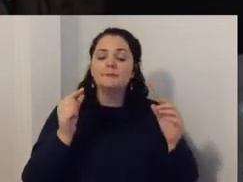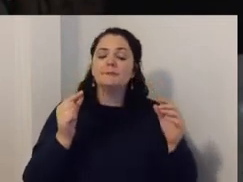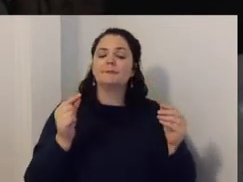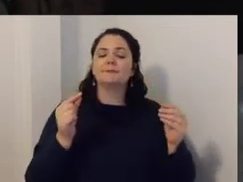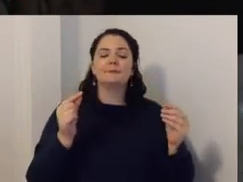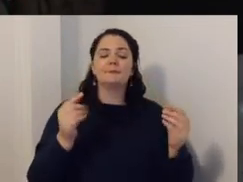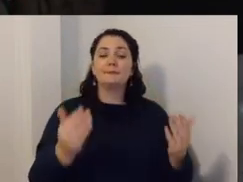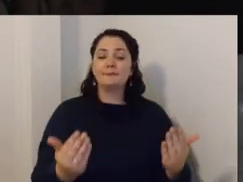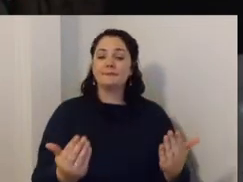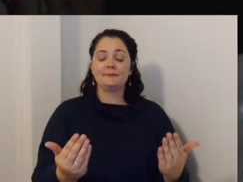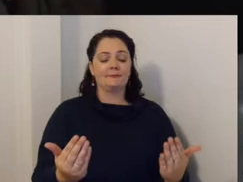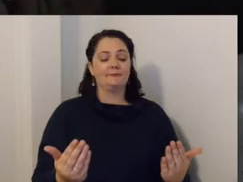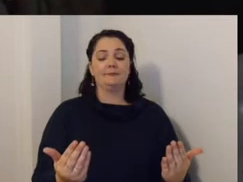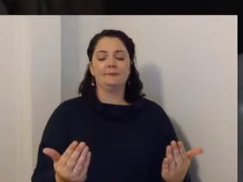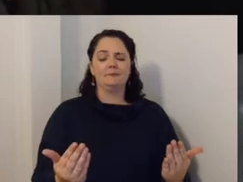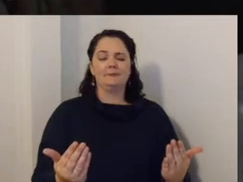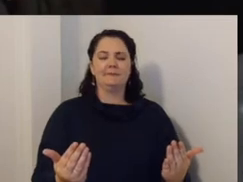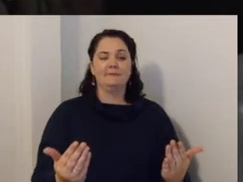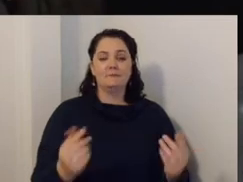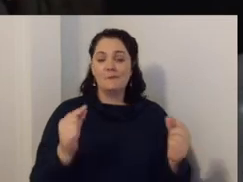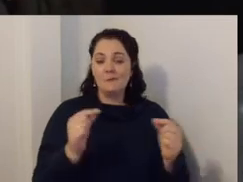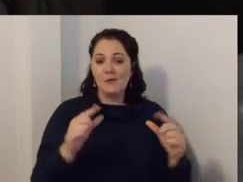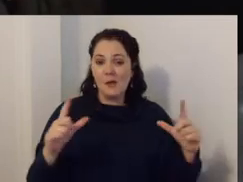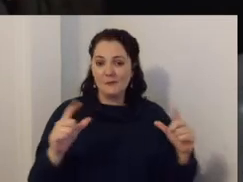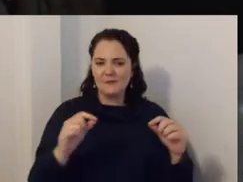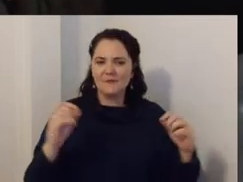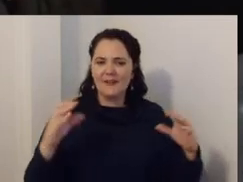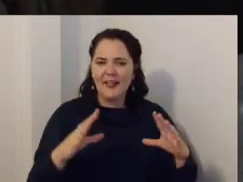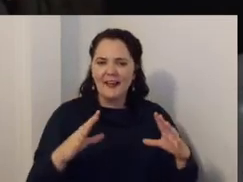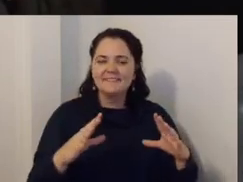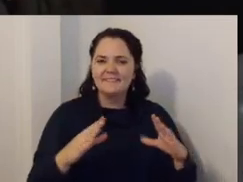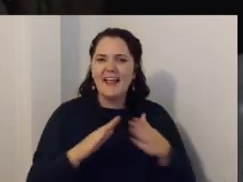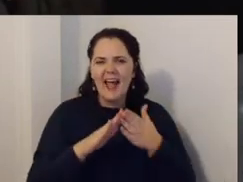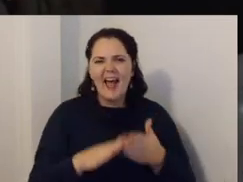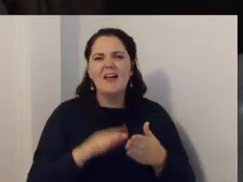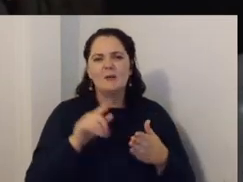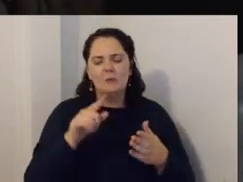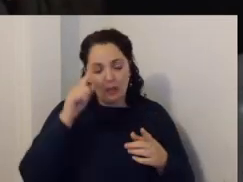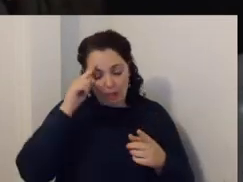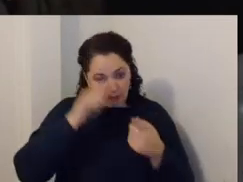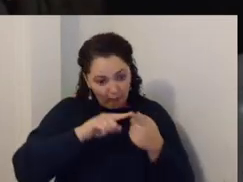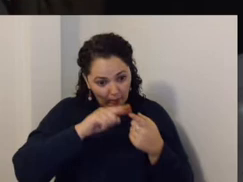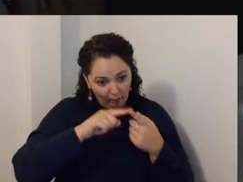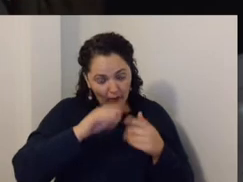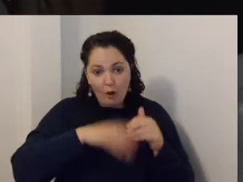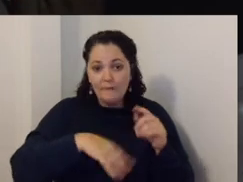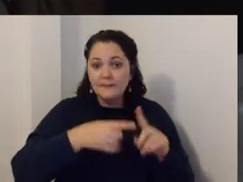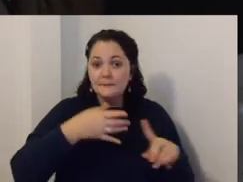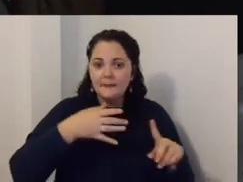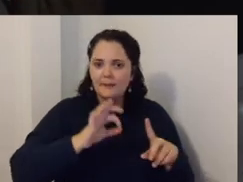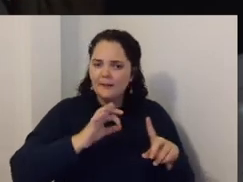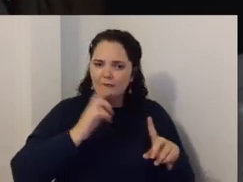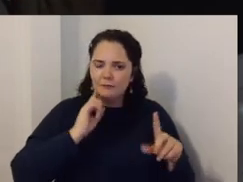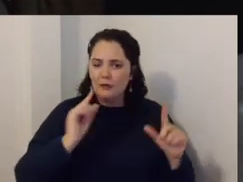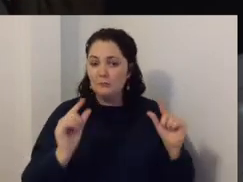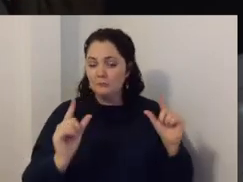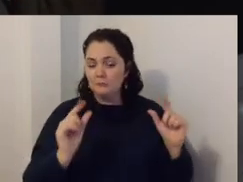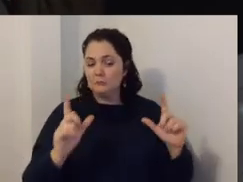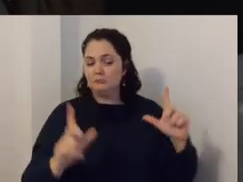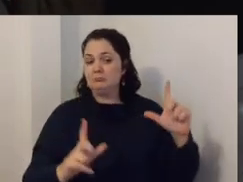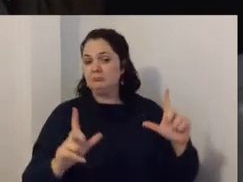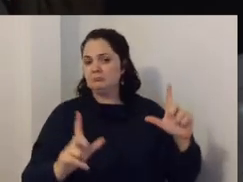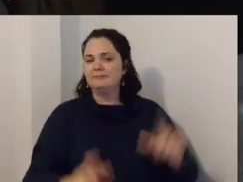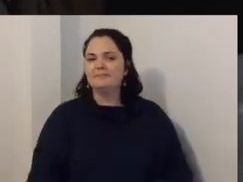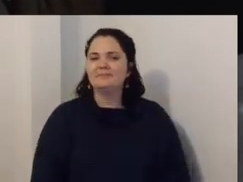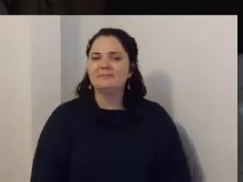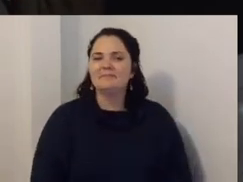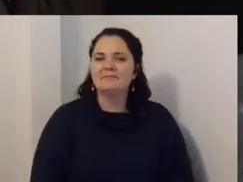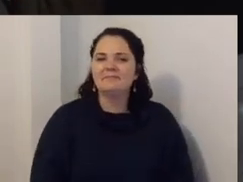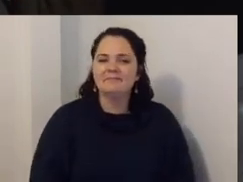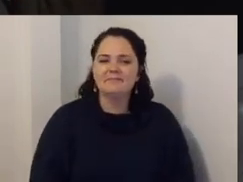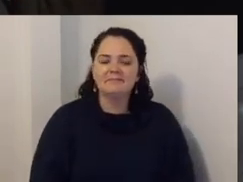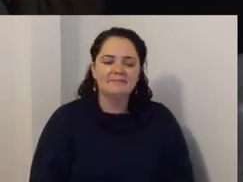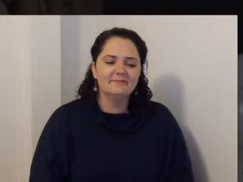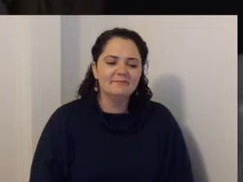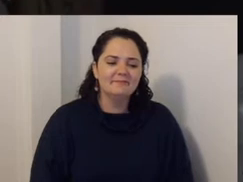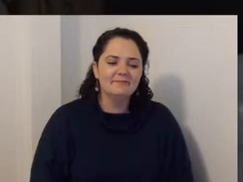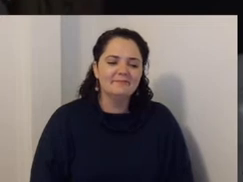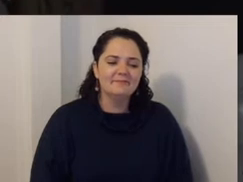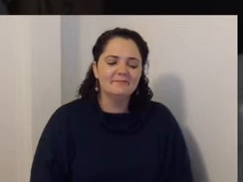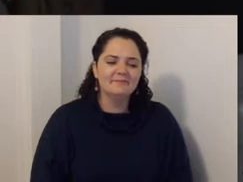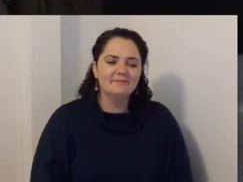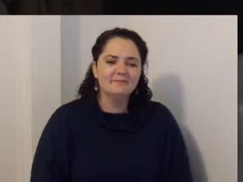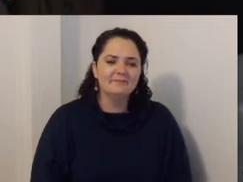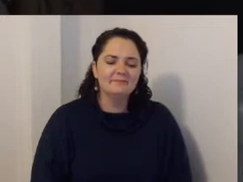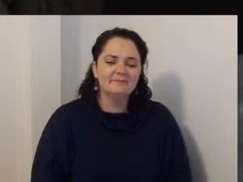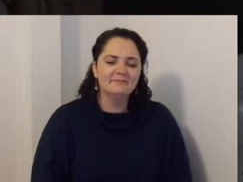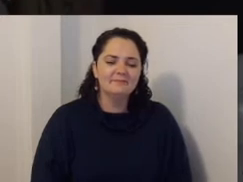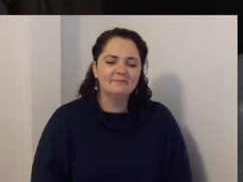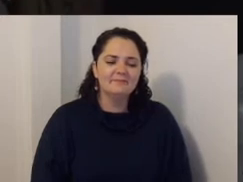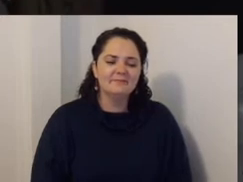bit, it helps you to isolate the light and shadow and get away from seeing the detail